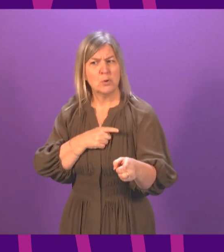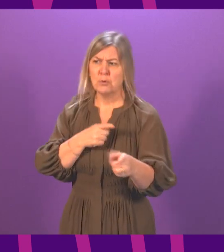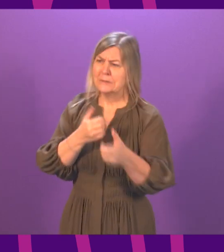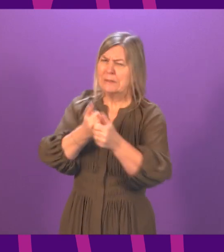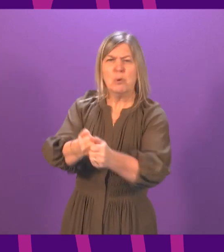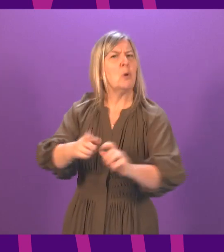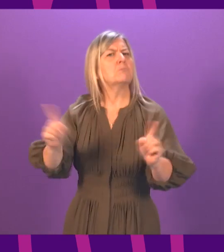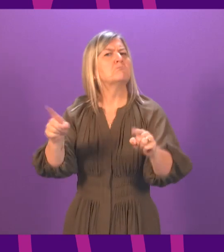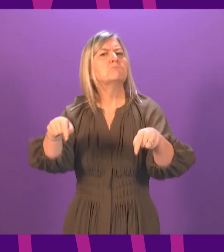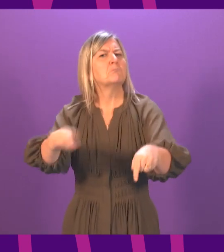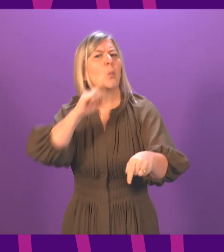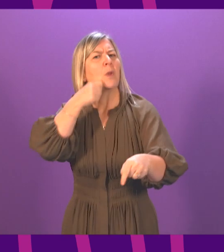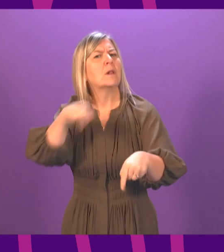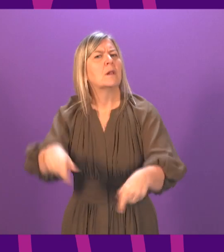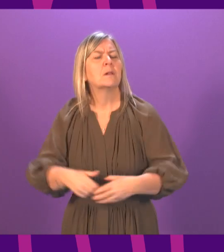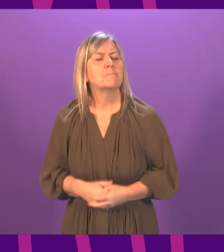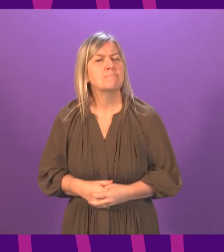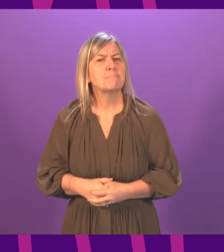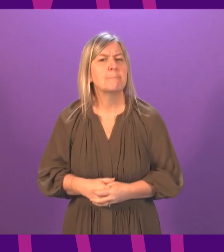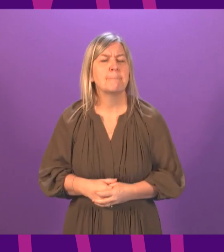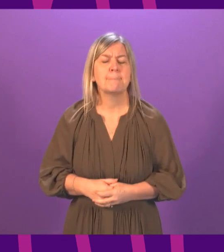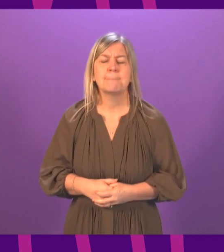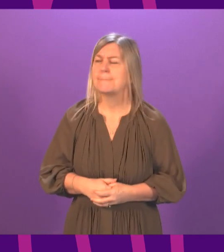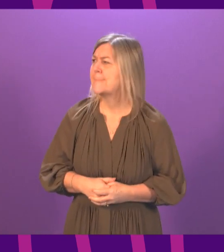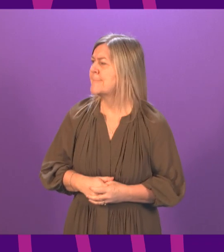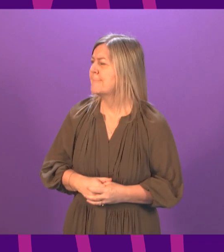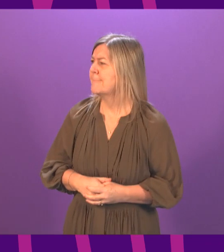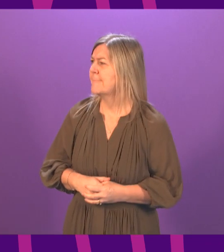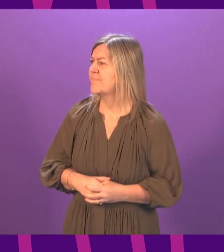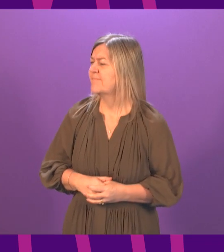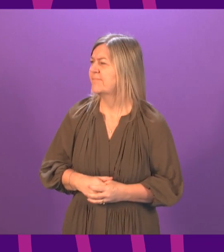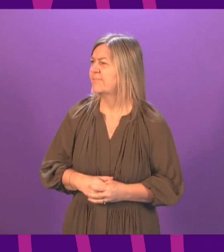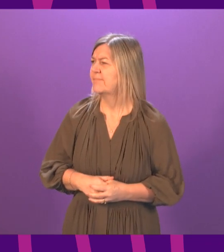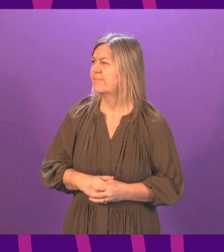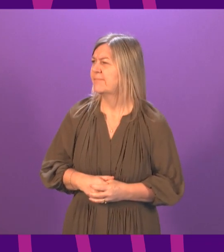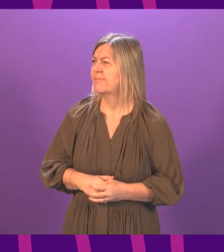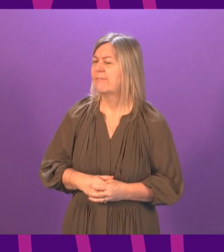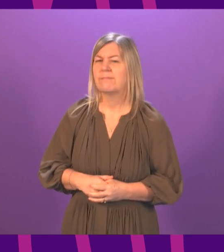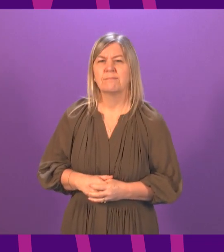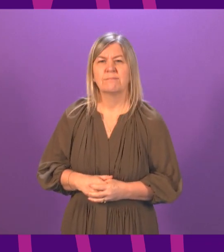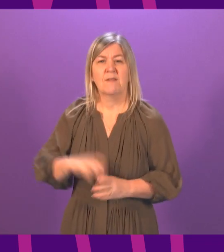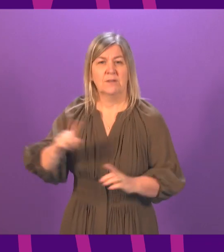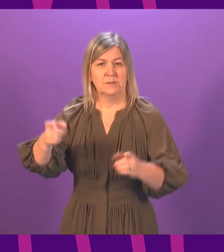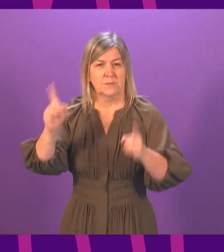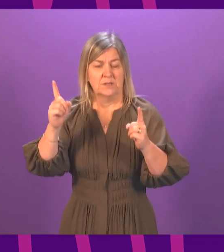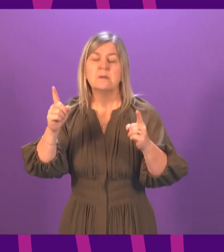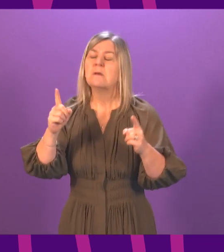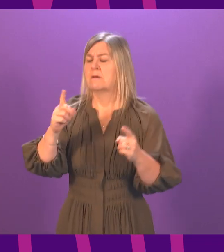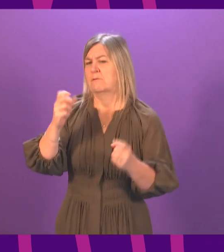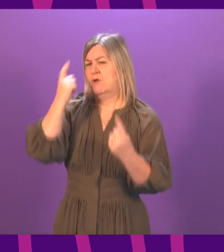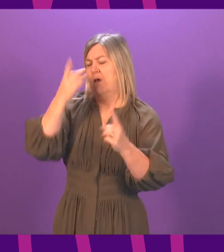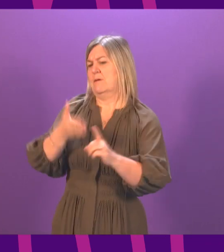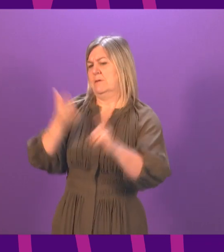The First Minister (Nicola Sturgeon): We recognise that many businesses that are classified as essential and have therefore been able to remain open